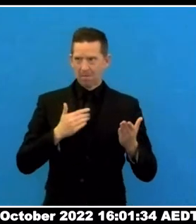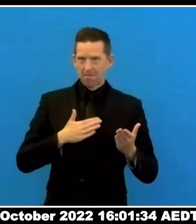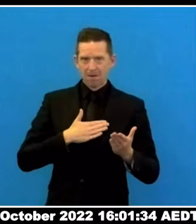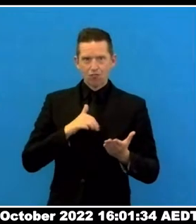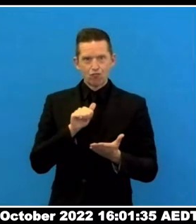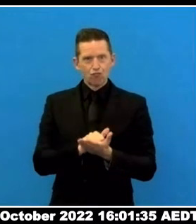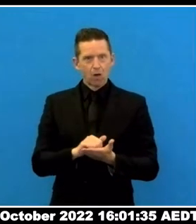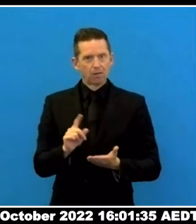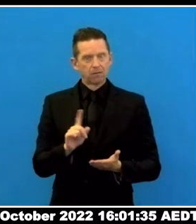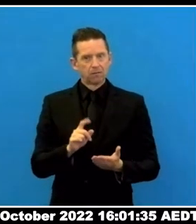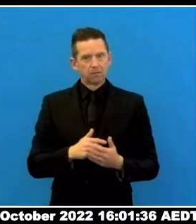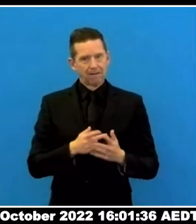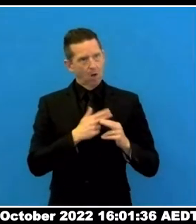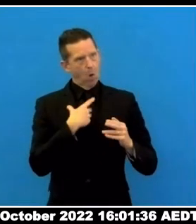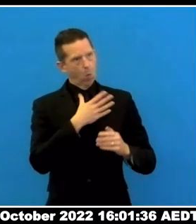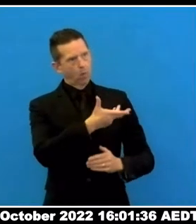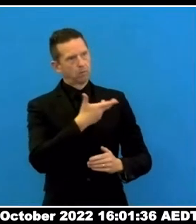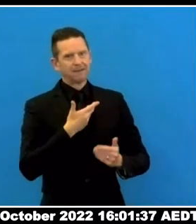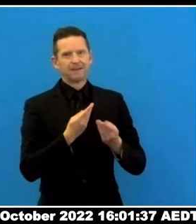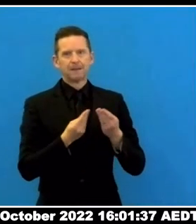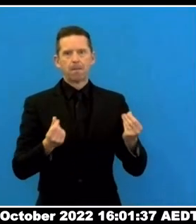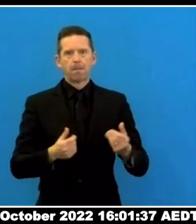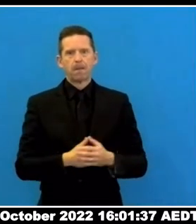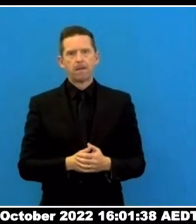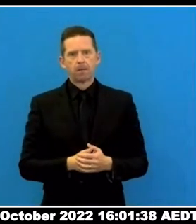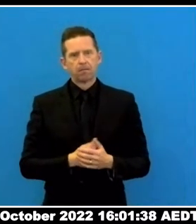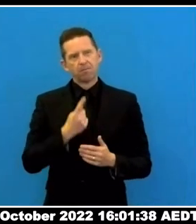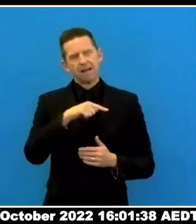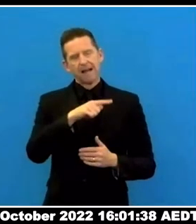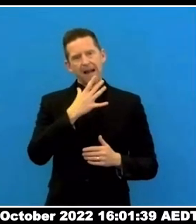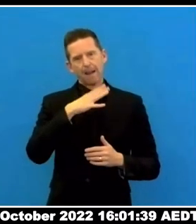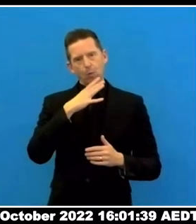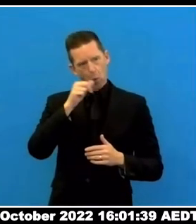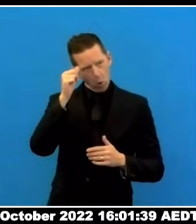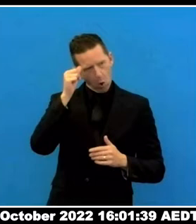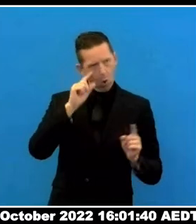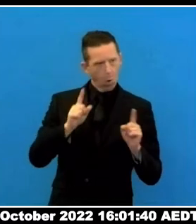and what I get from them. So, they need to know the system up front.